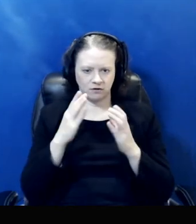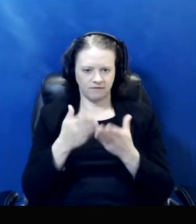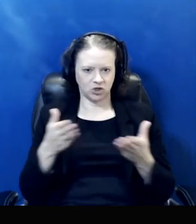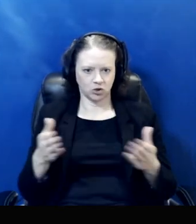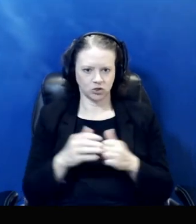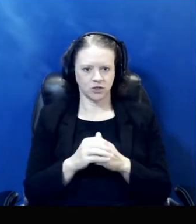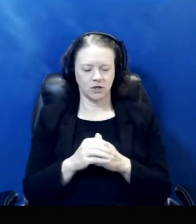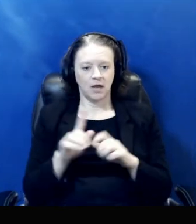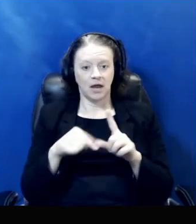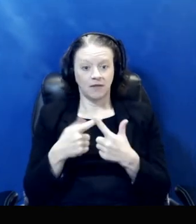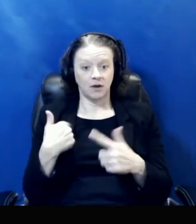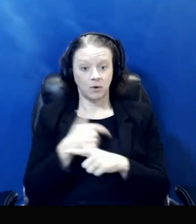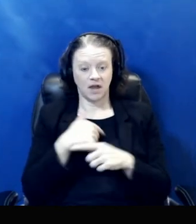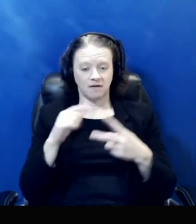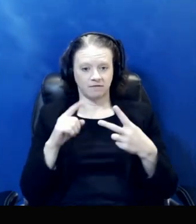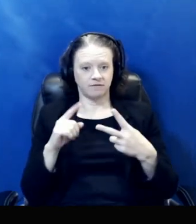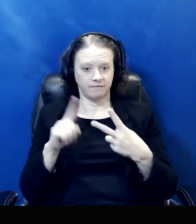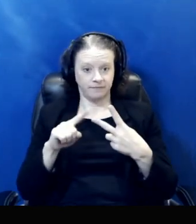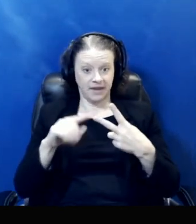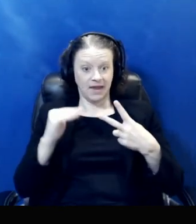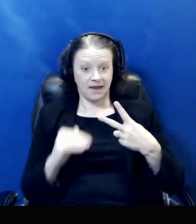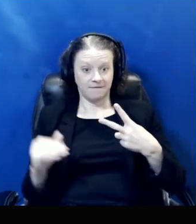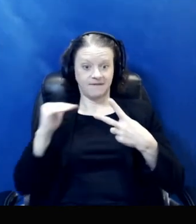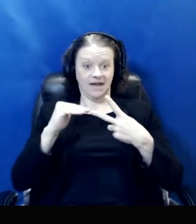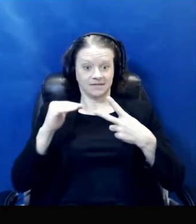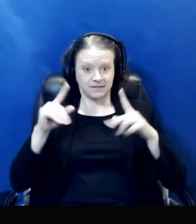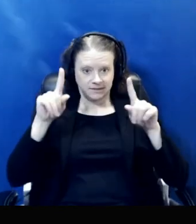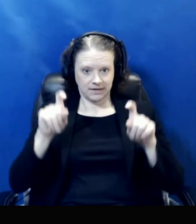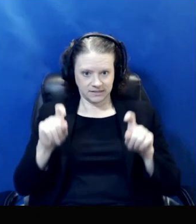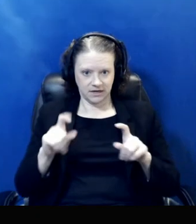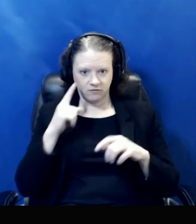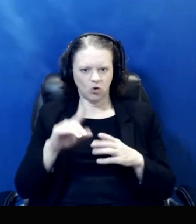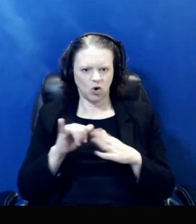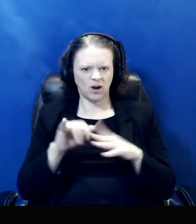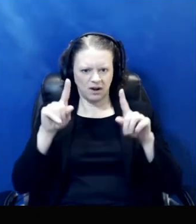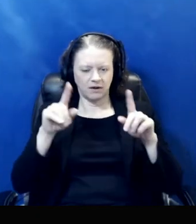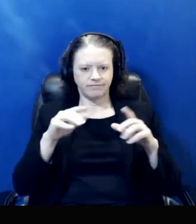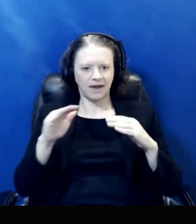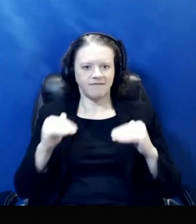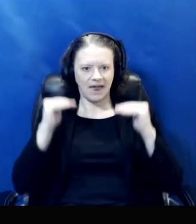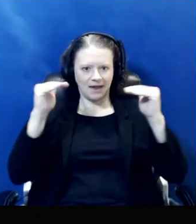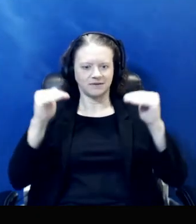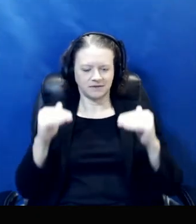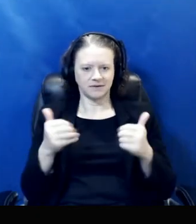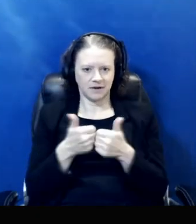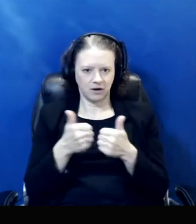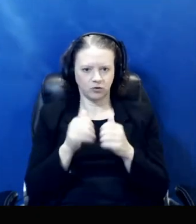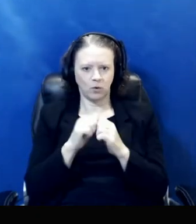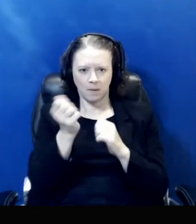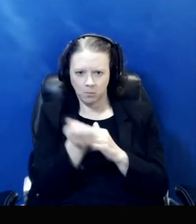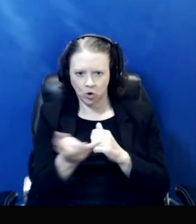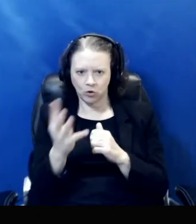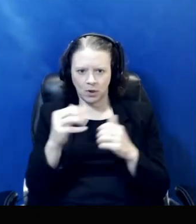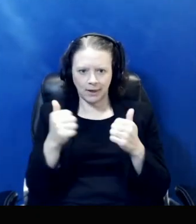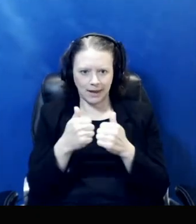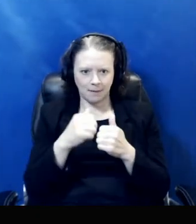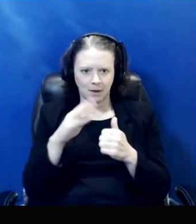the advanced testing, for advanced titles, which are titles with multiple game modes and/or multiplayer communication